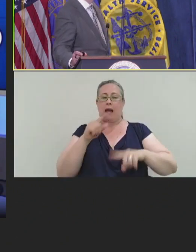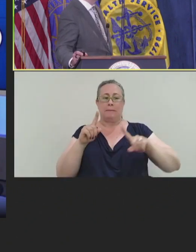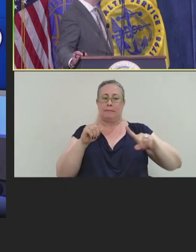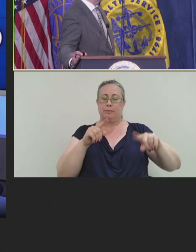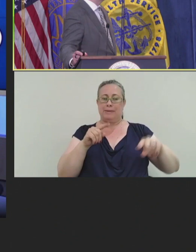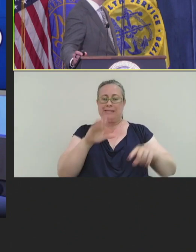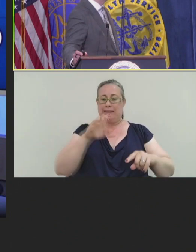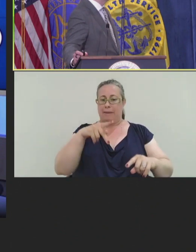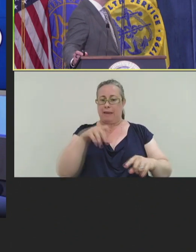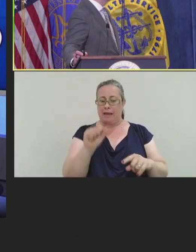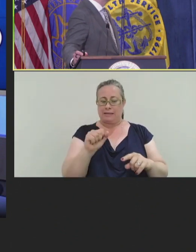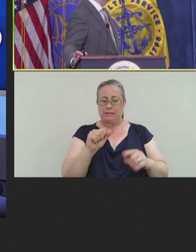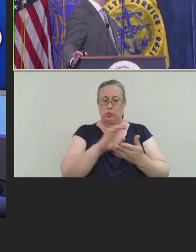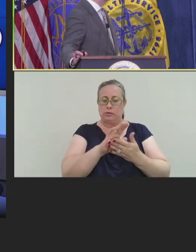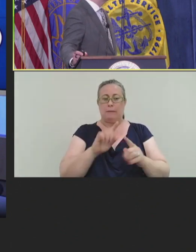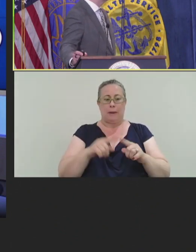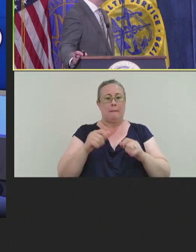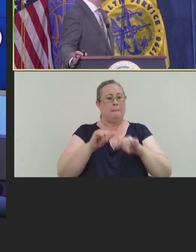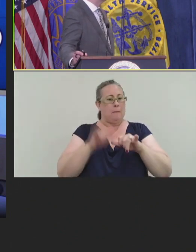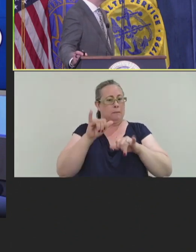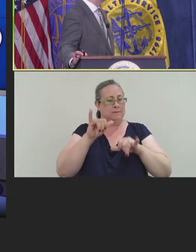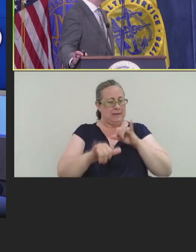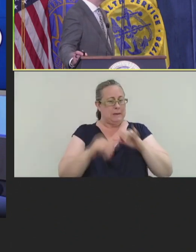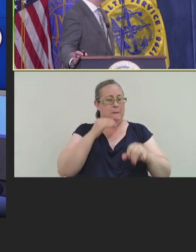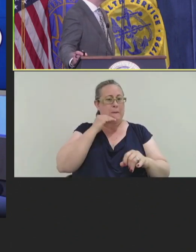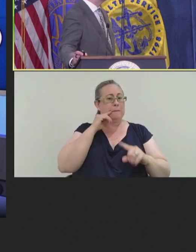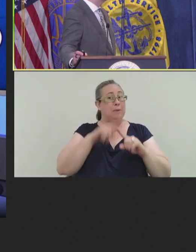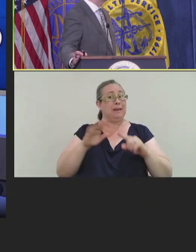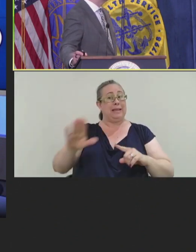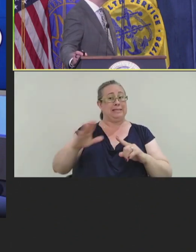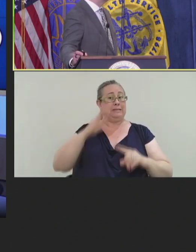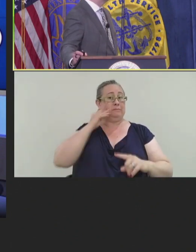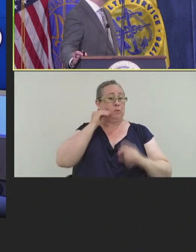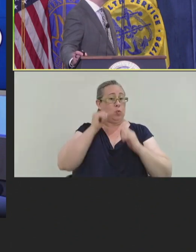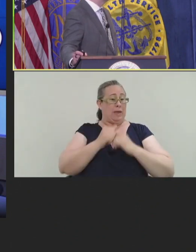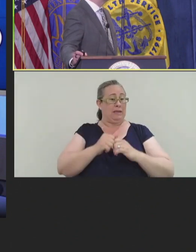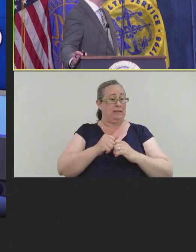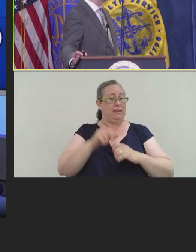been at home. But his experience with the virus is something she never wants to have